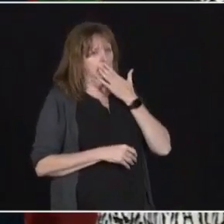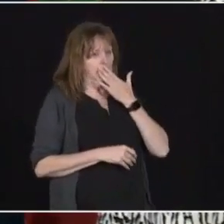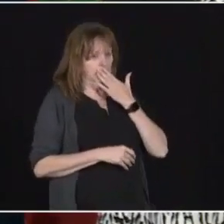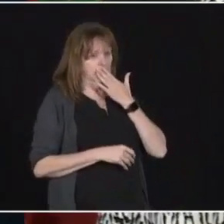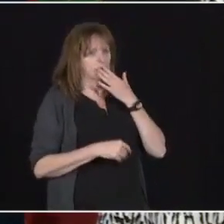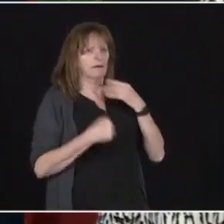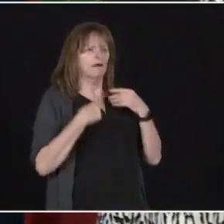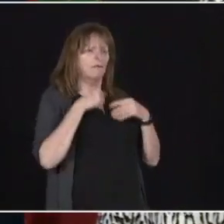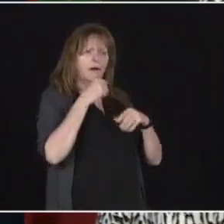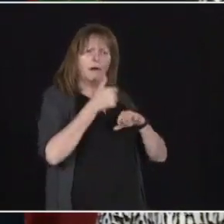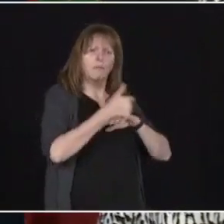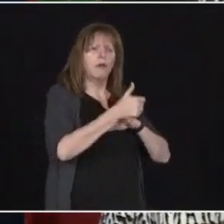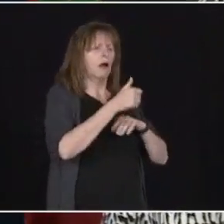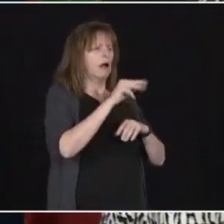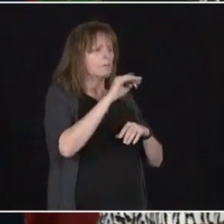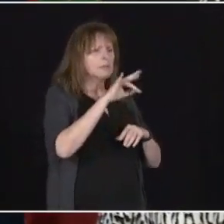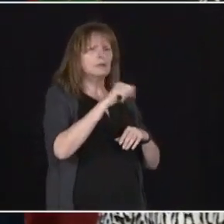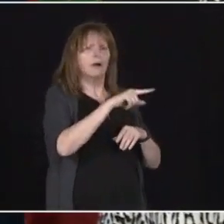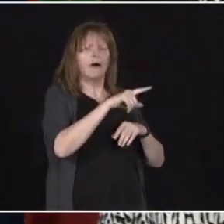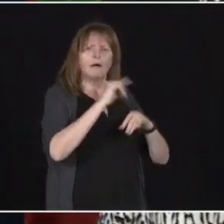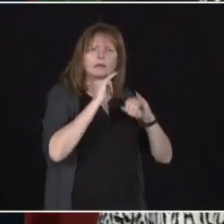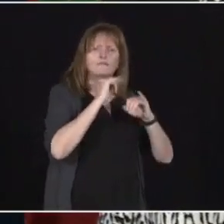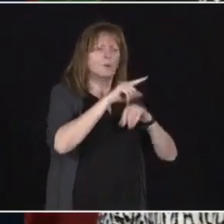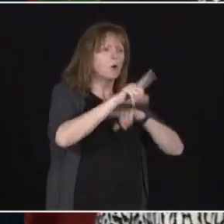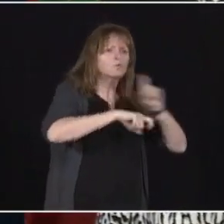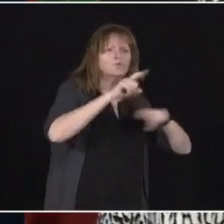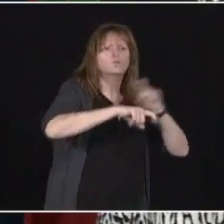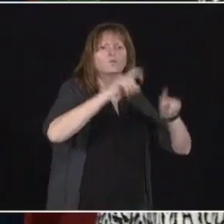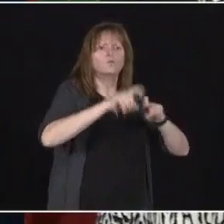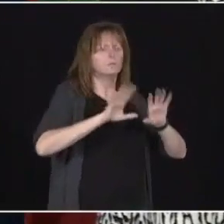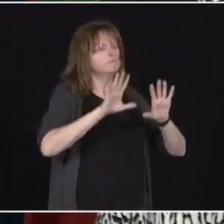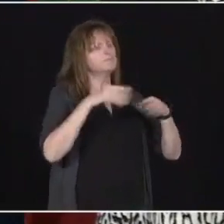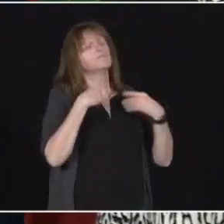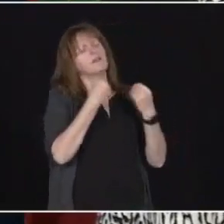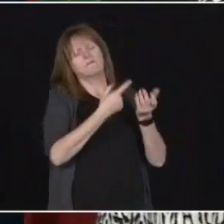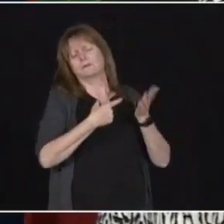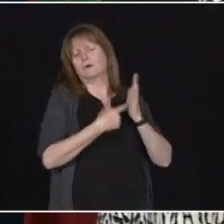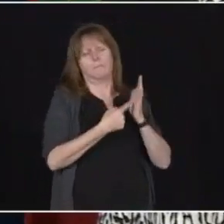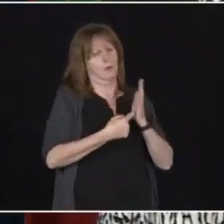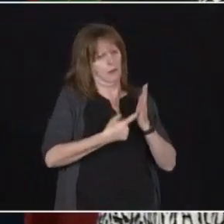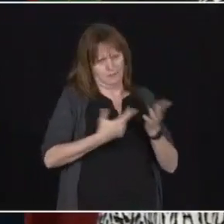or anyone's fault, but when we increase tests, I will give you an example.